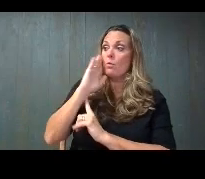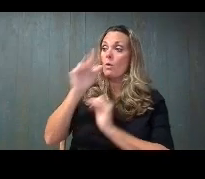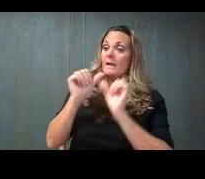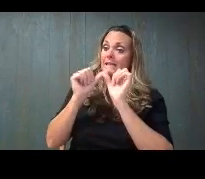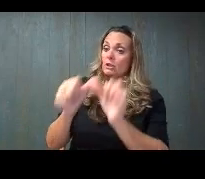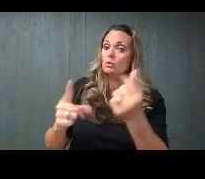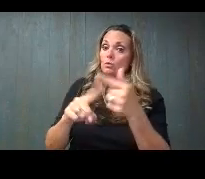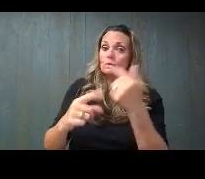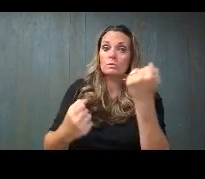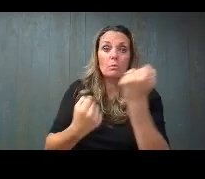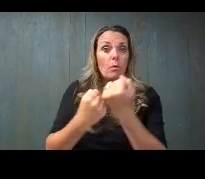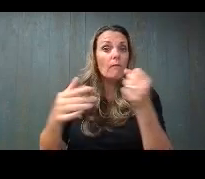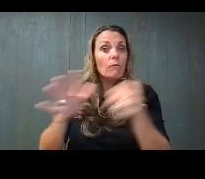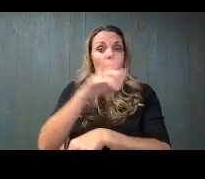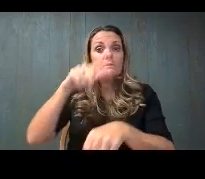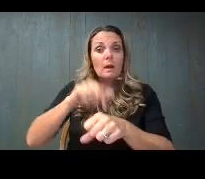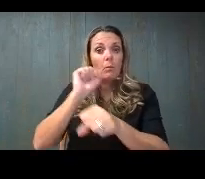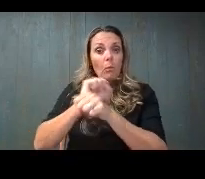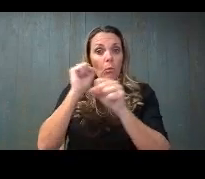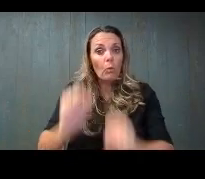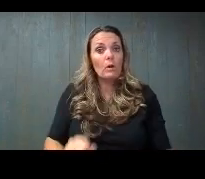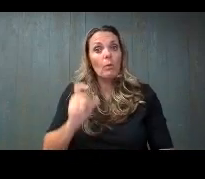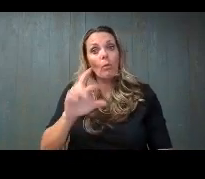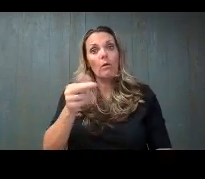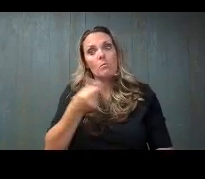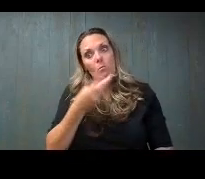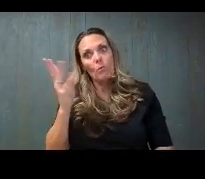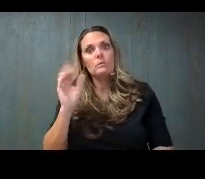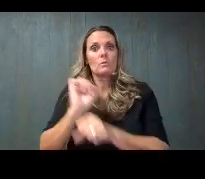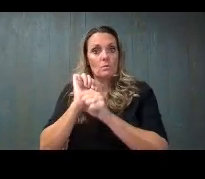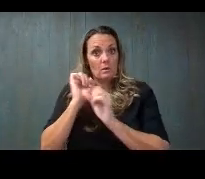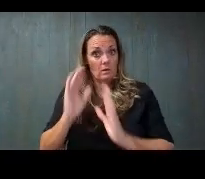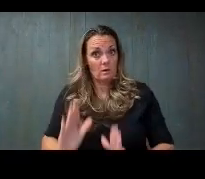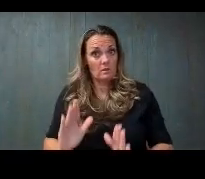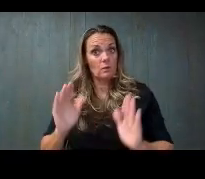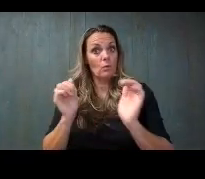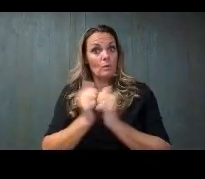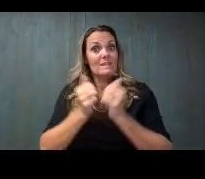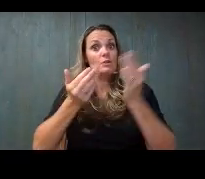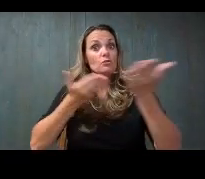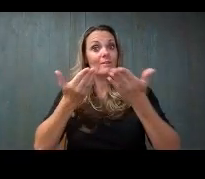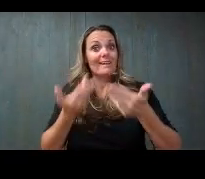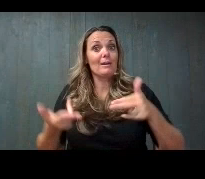the full time employee or employees with serving an increased number of VR